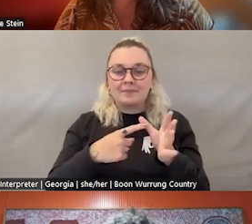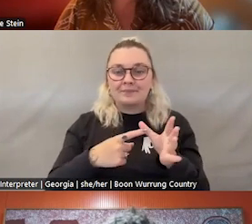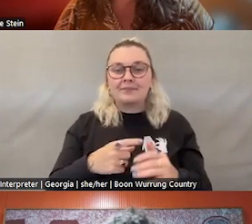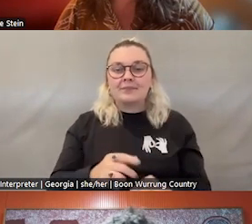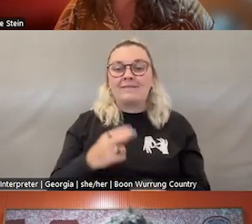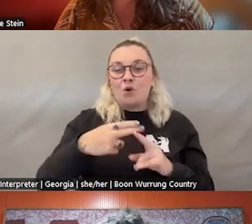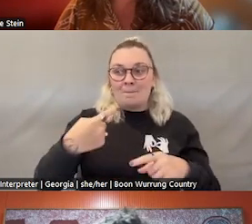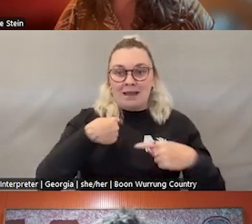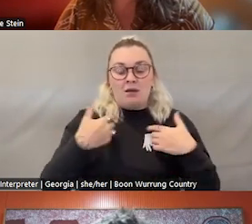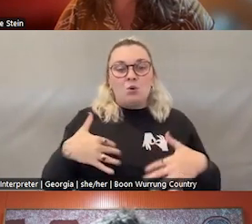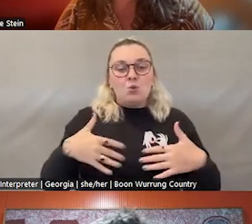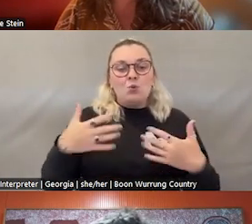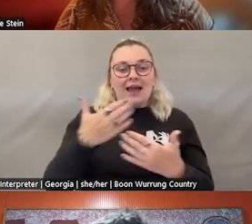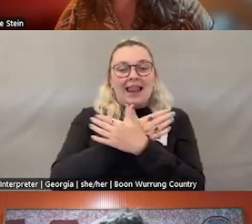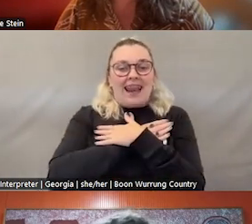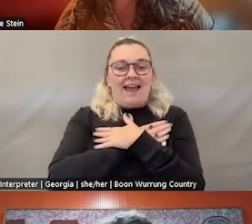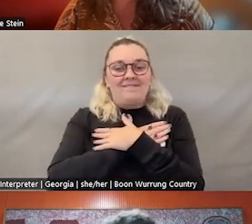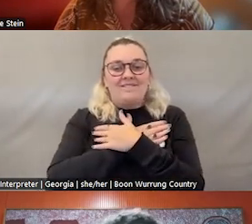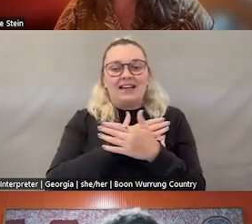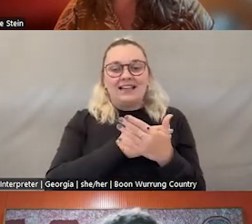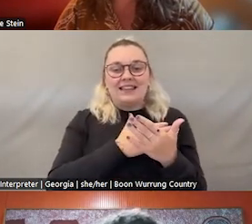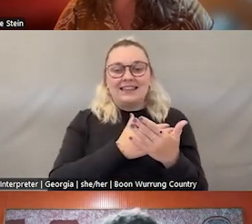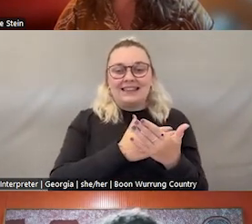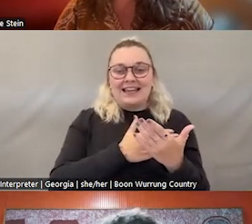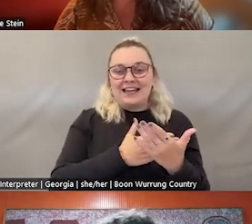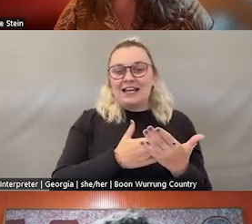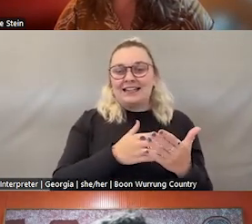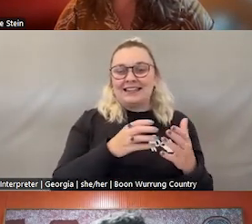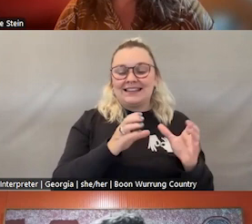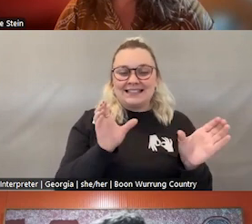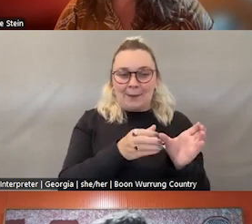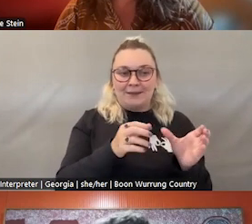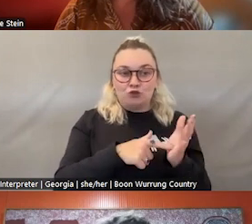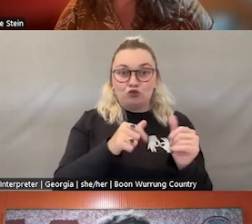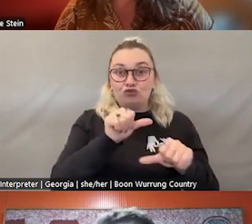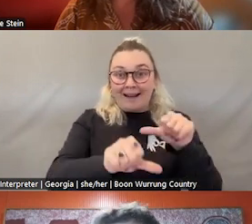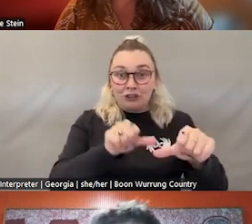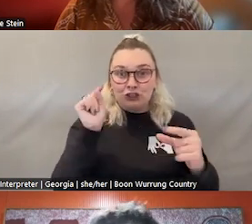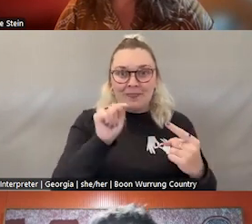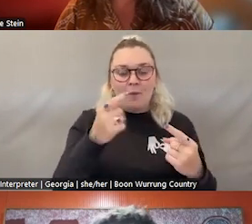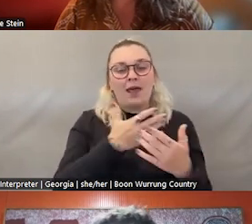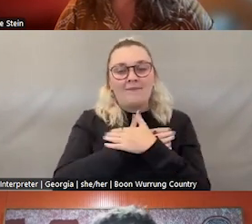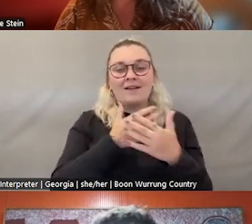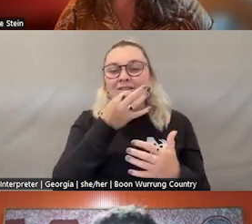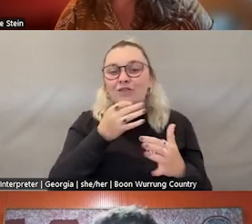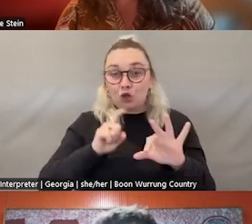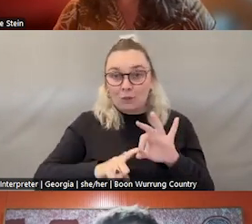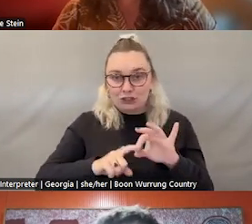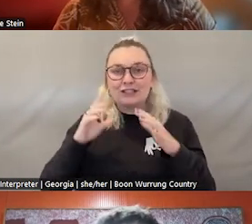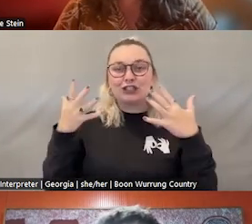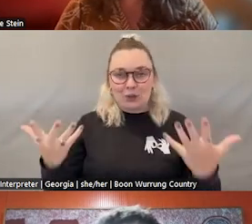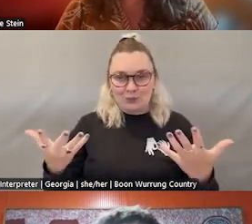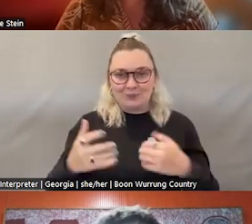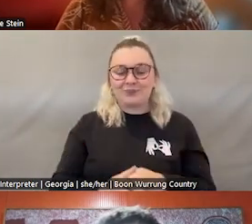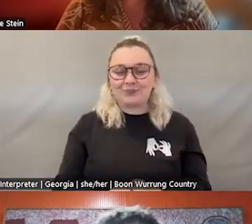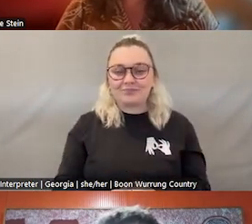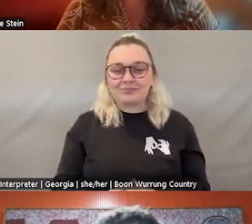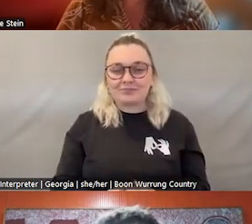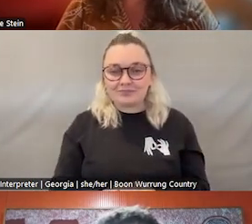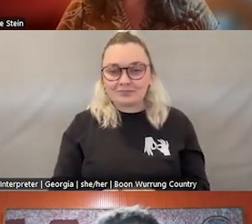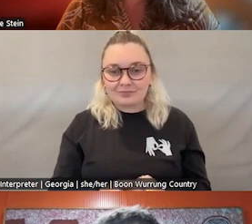particularly love the strategy statement. There is a few questions. I'm going to start